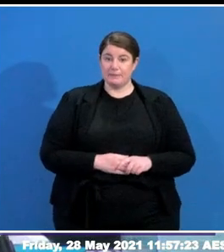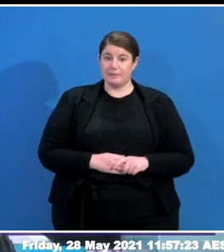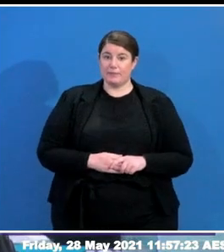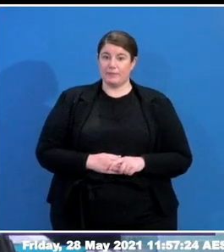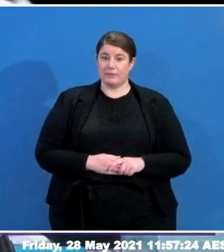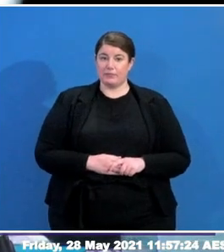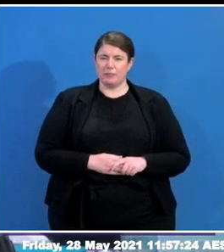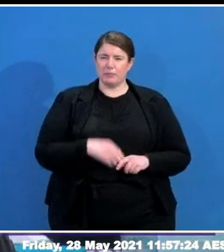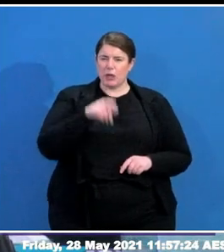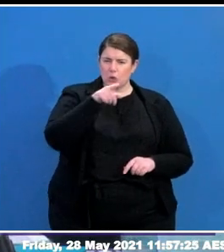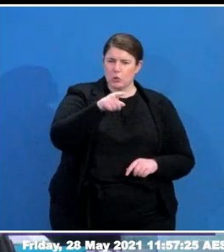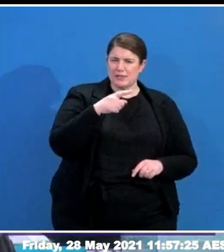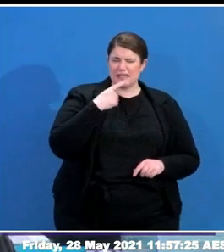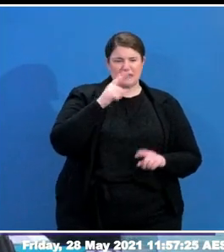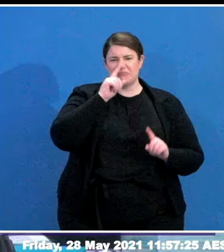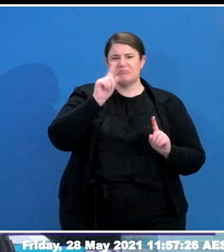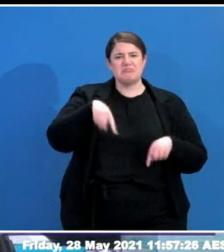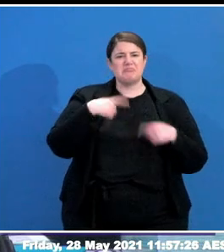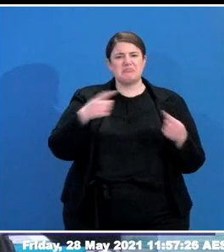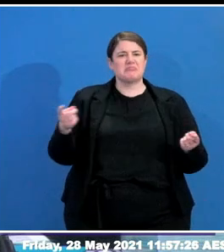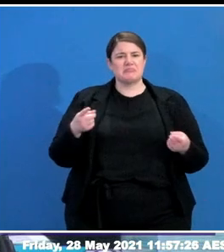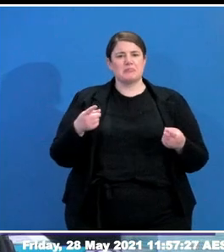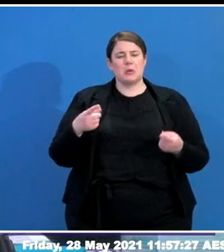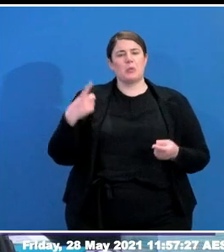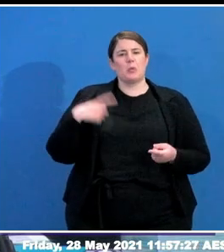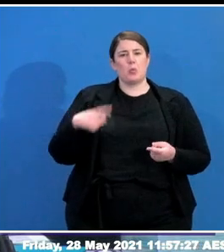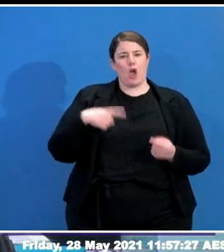And you said that would be impossible because of rostering.